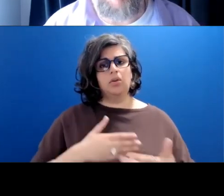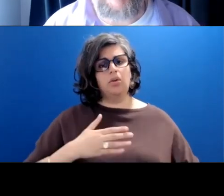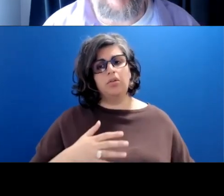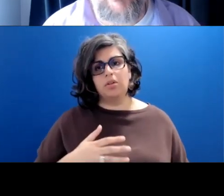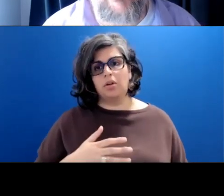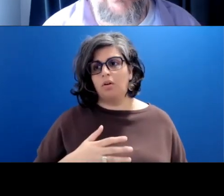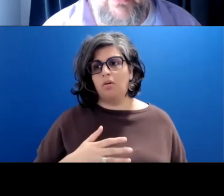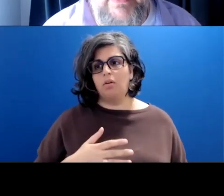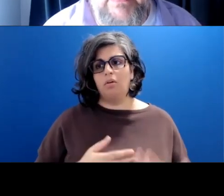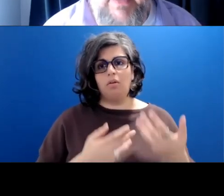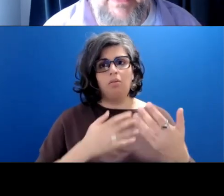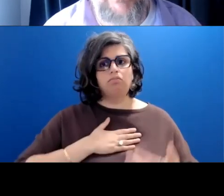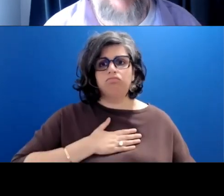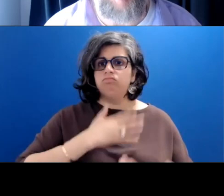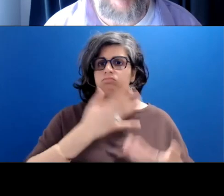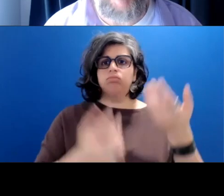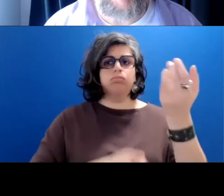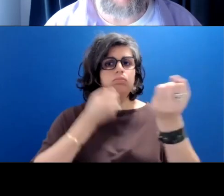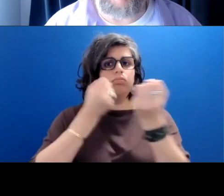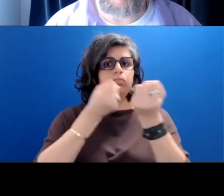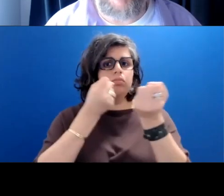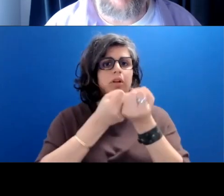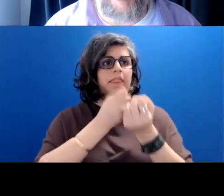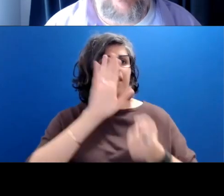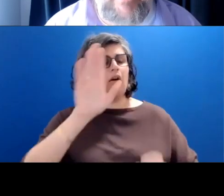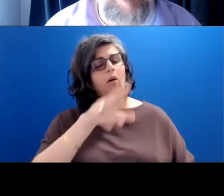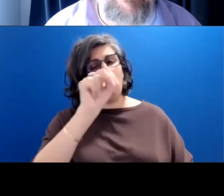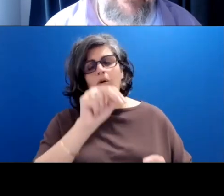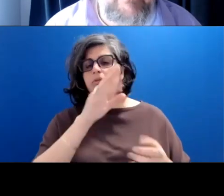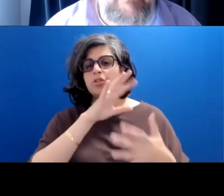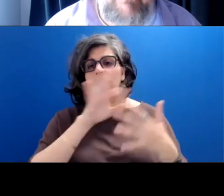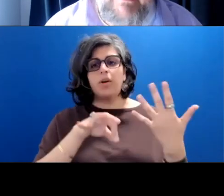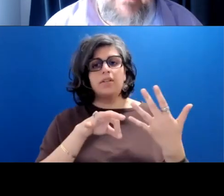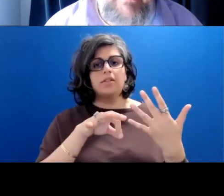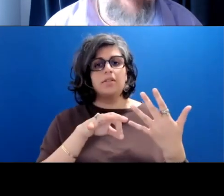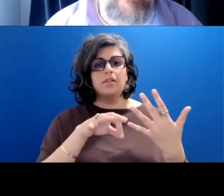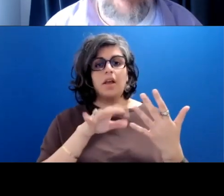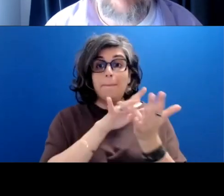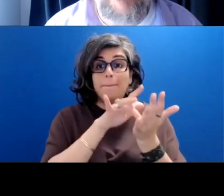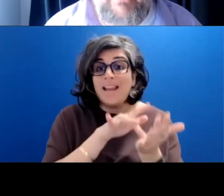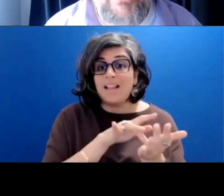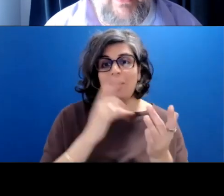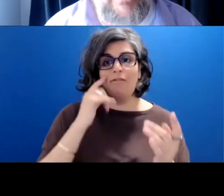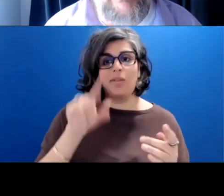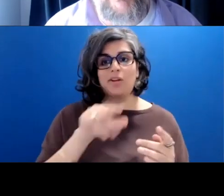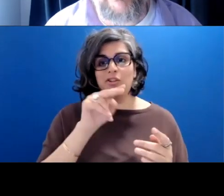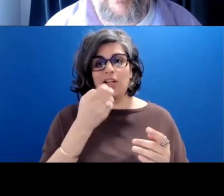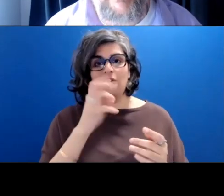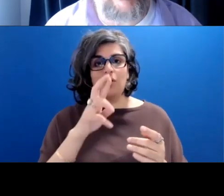to make their own choice medically on their gender journey. Have a clear contract with your client